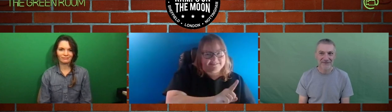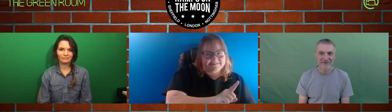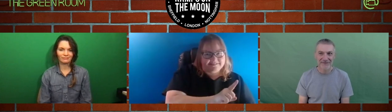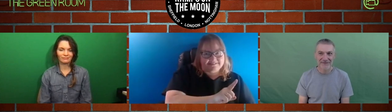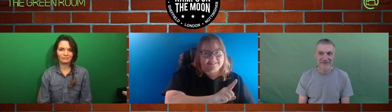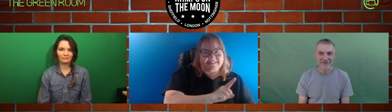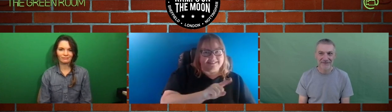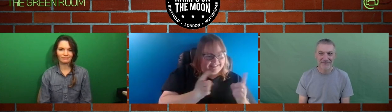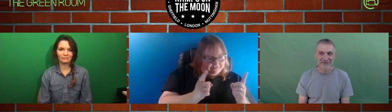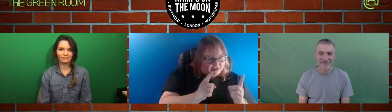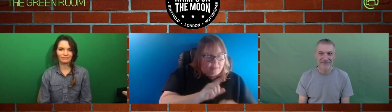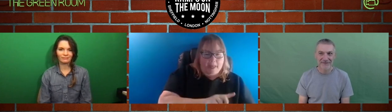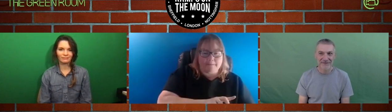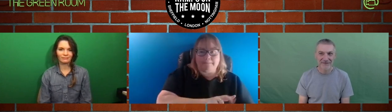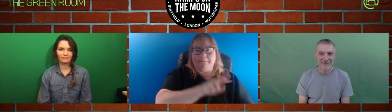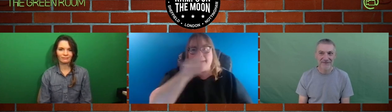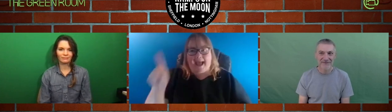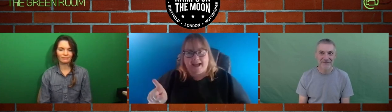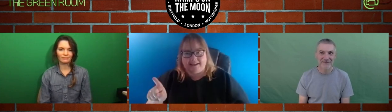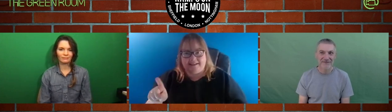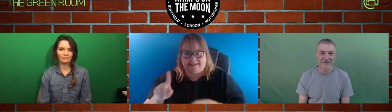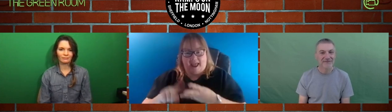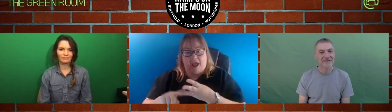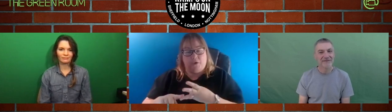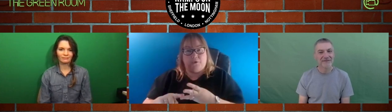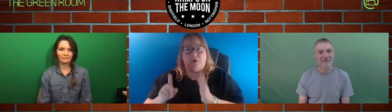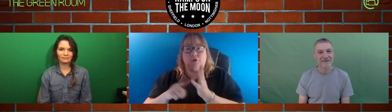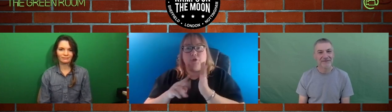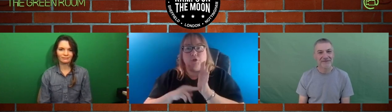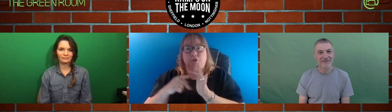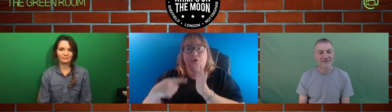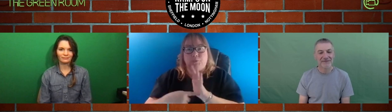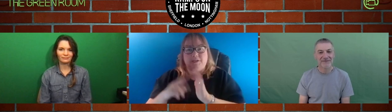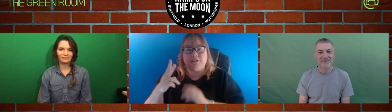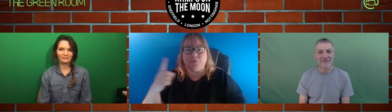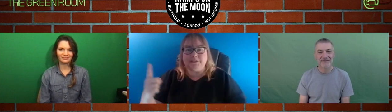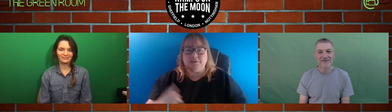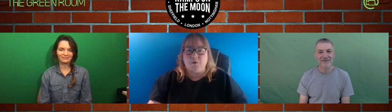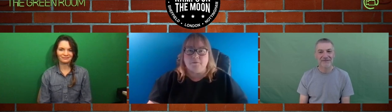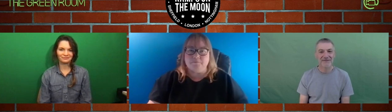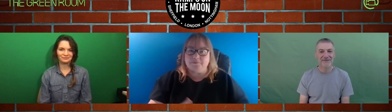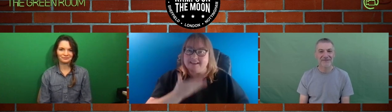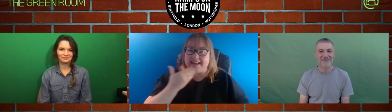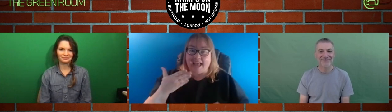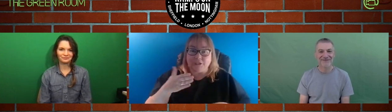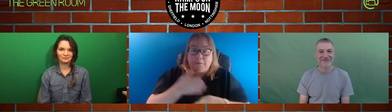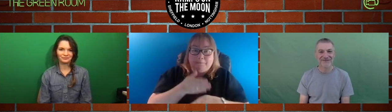working on your next show, Unit 21. Is it nice to be that busy Rebekah and going from one project to the next